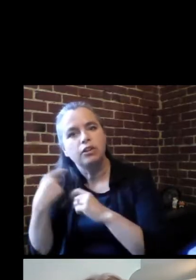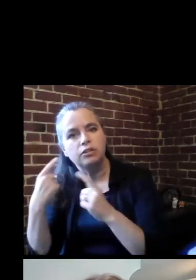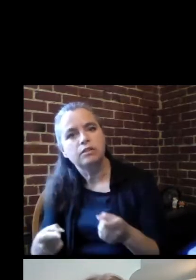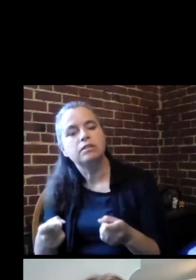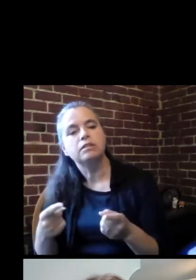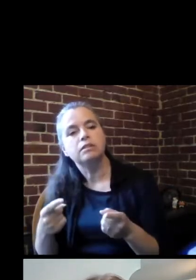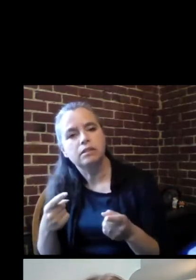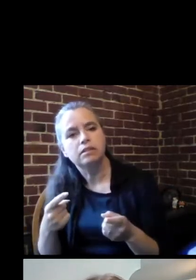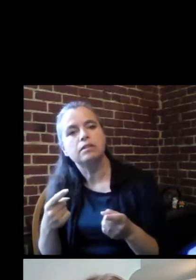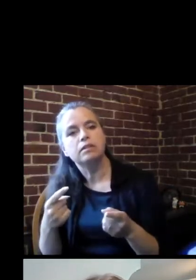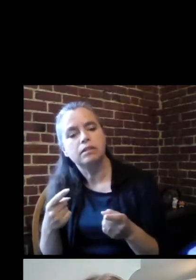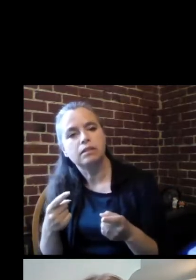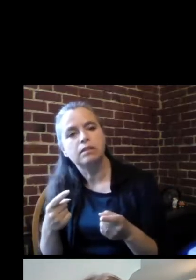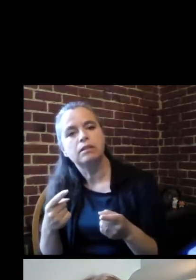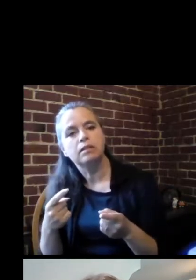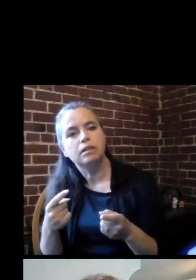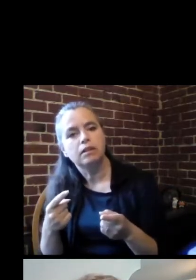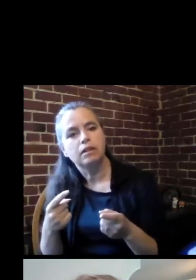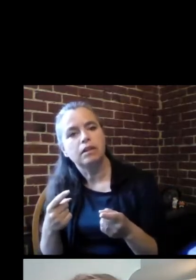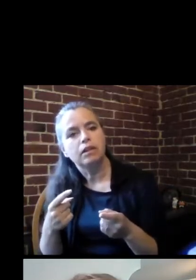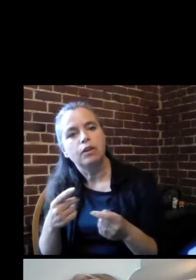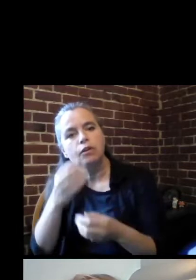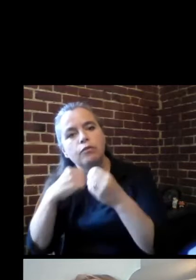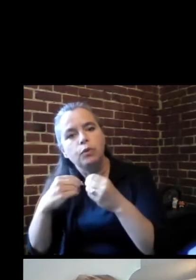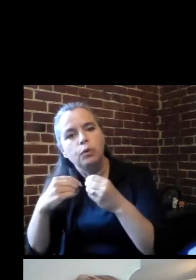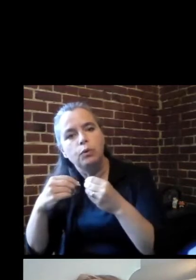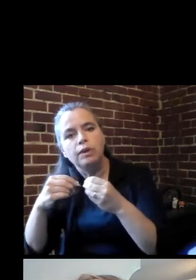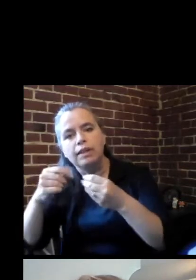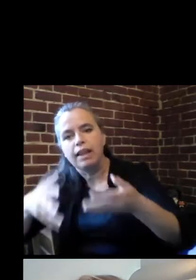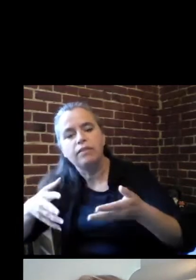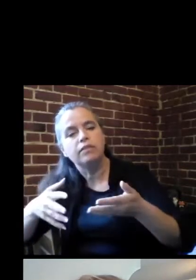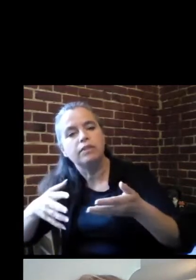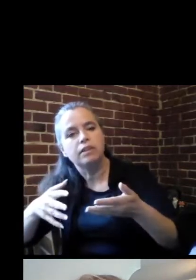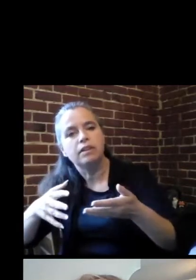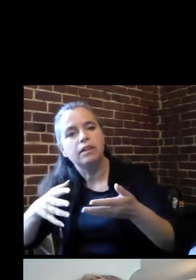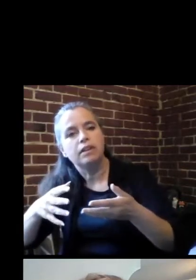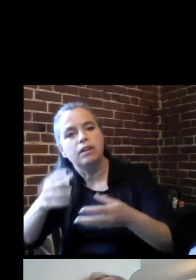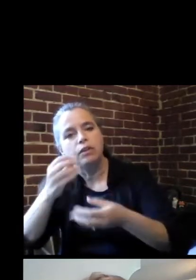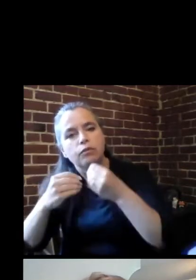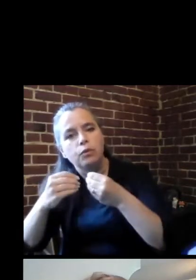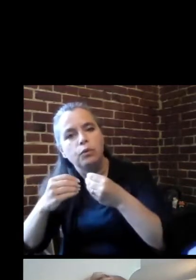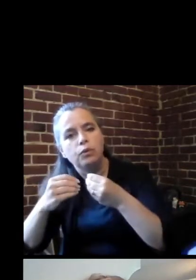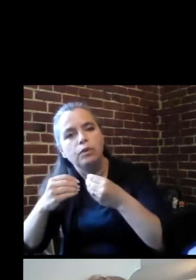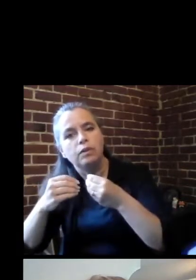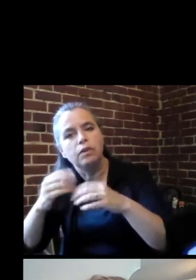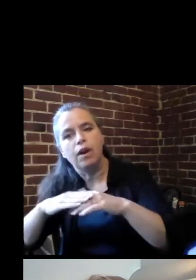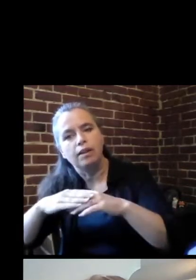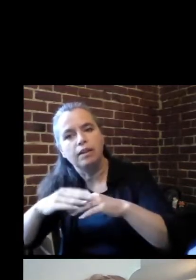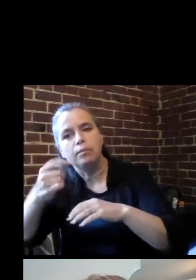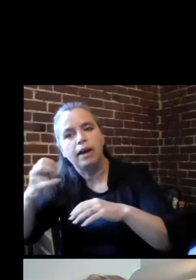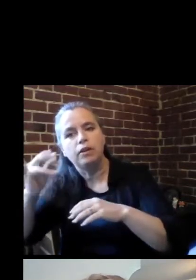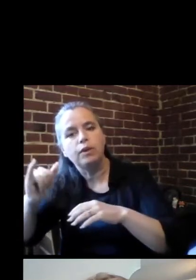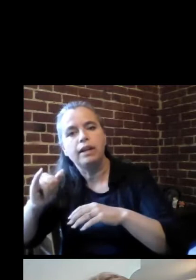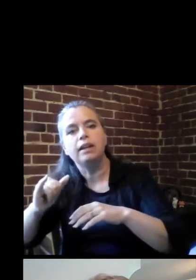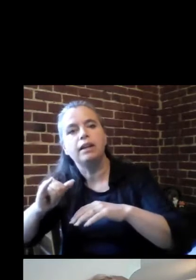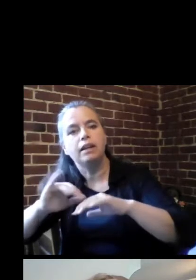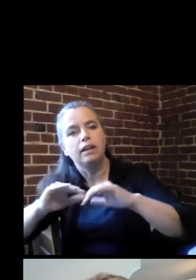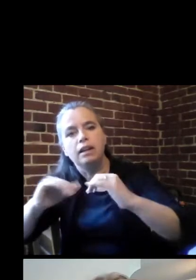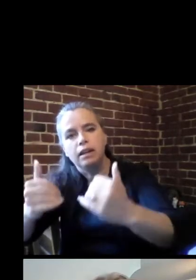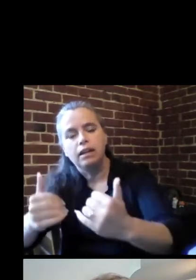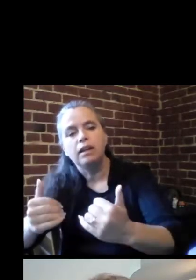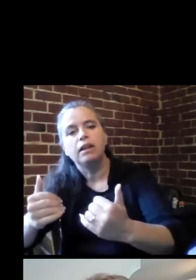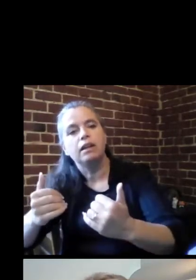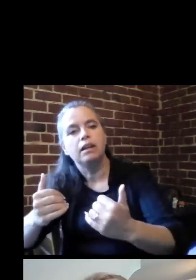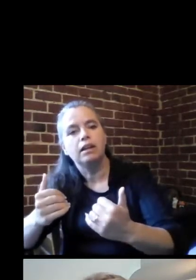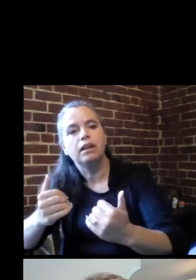And we look at food residues. You can analyze food residues associated with cooking tools, pottery, grinding stones.